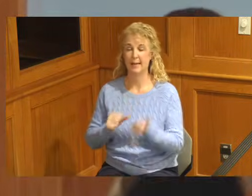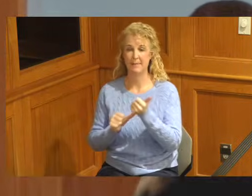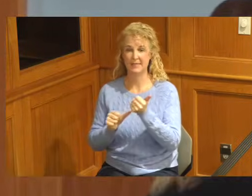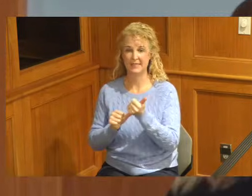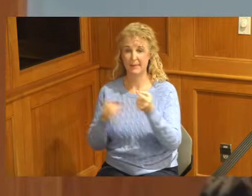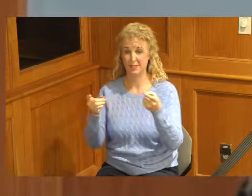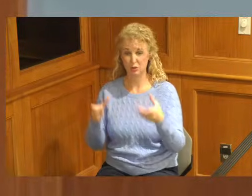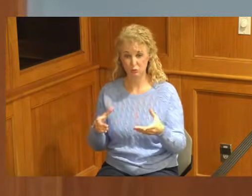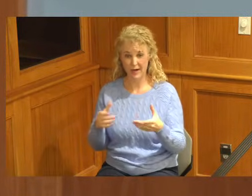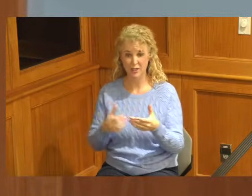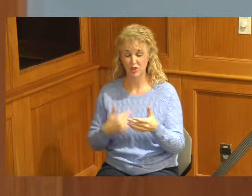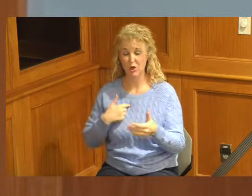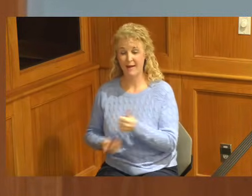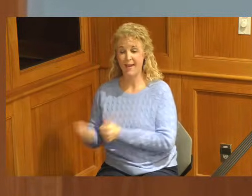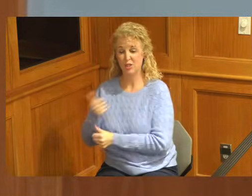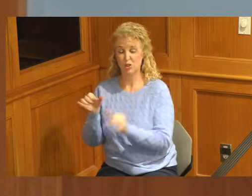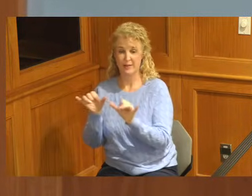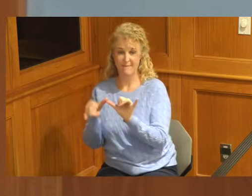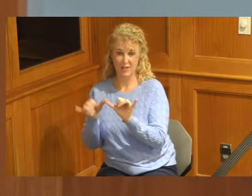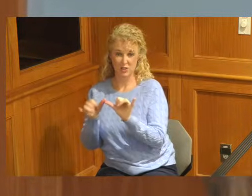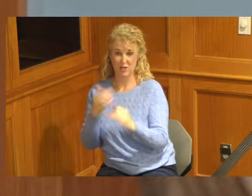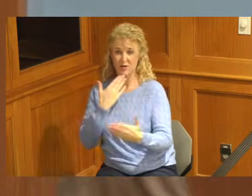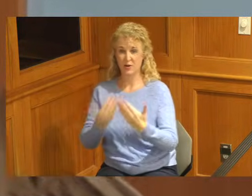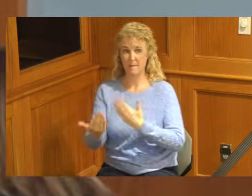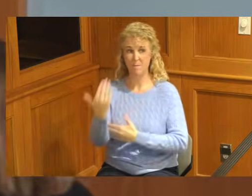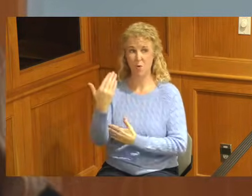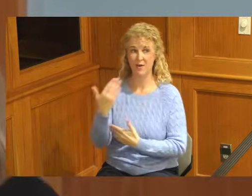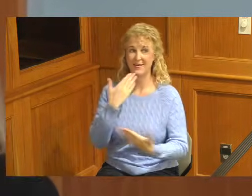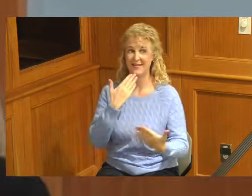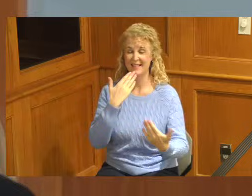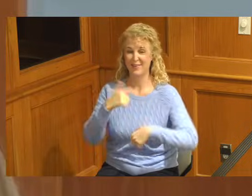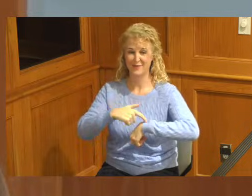Engineer for Metropolitan Sewer District. Good morning. Thank you for the opportunity to share